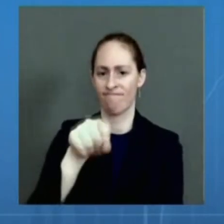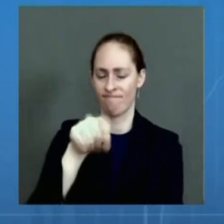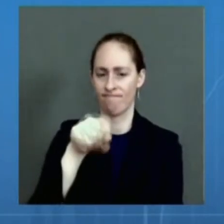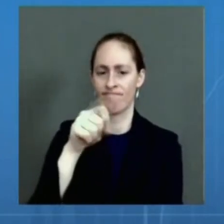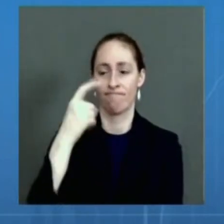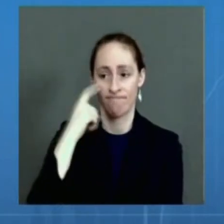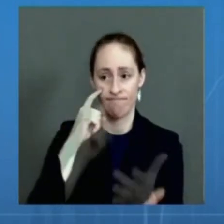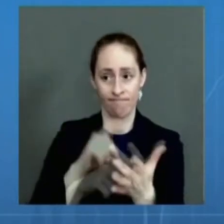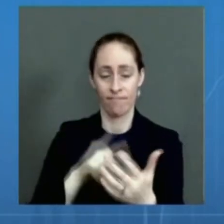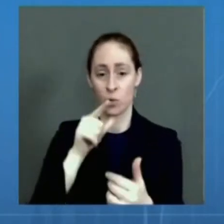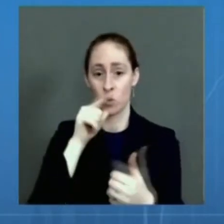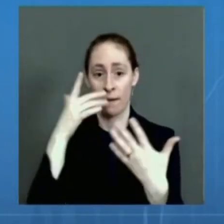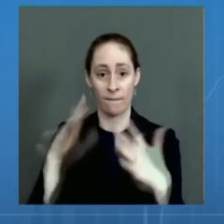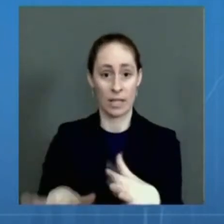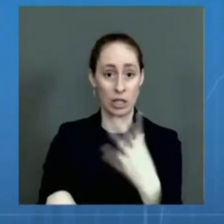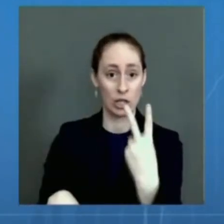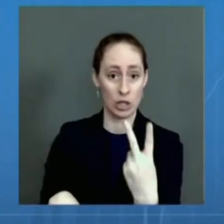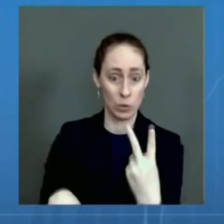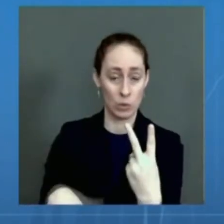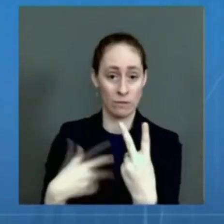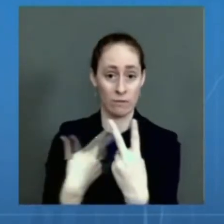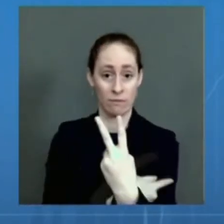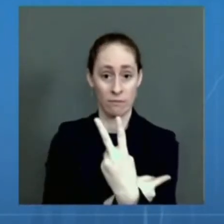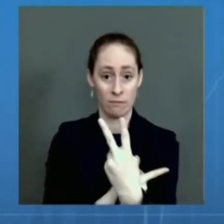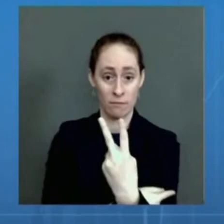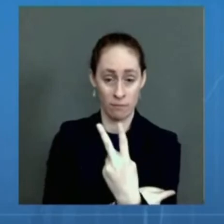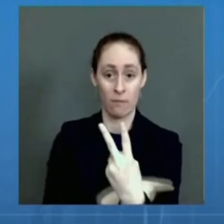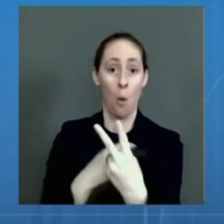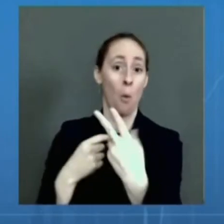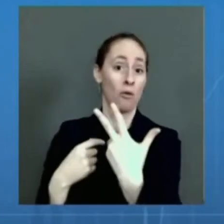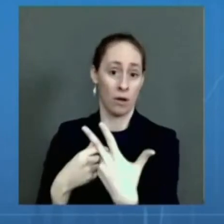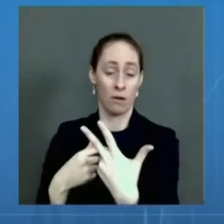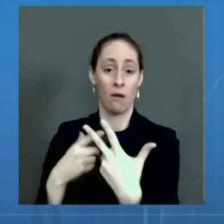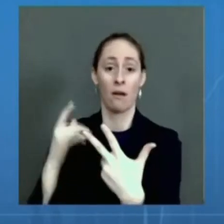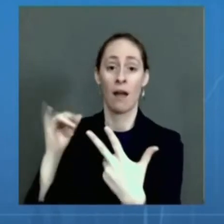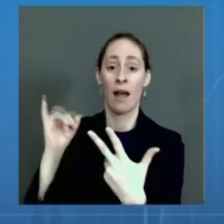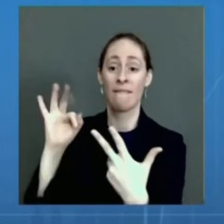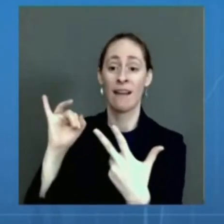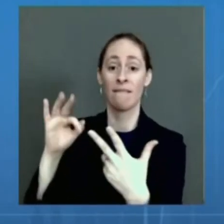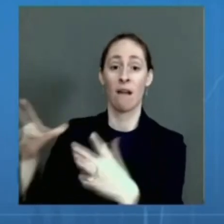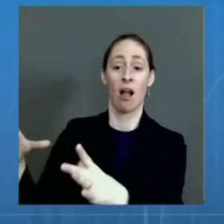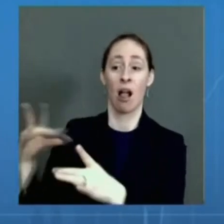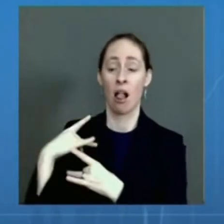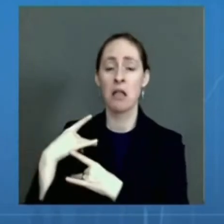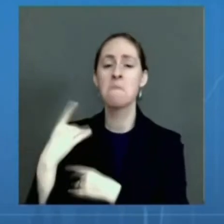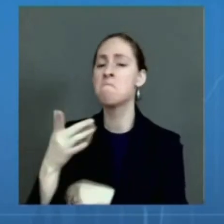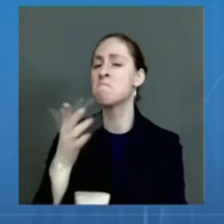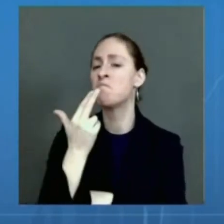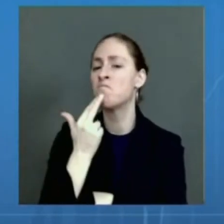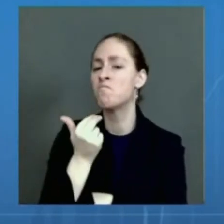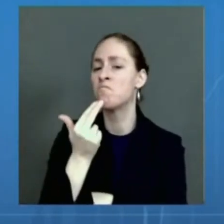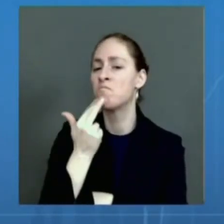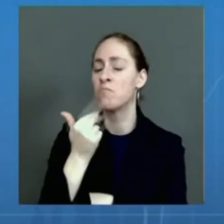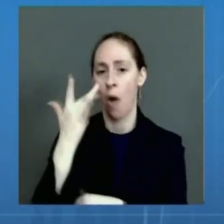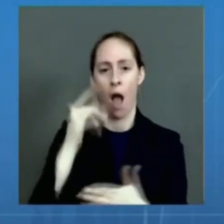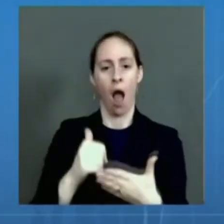VACCINATED AND BOOSTED AND BELIEVE THESE CASES ARE MILDER OR ASYMPTOMATIC BECAUSE OF